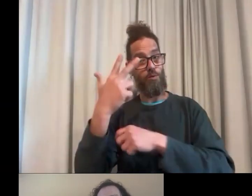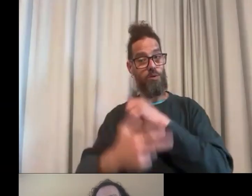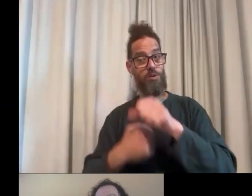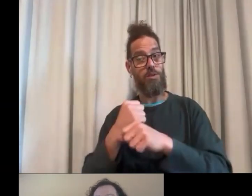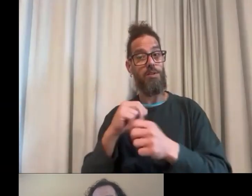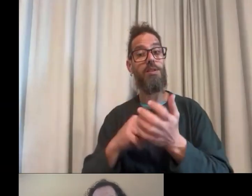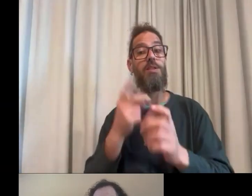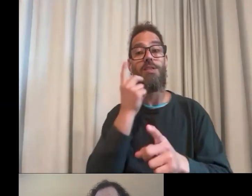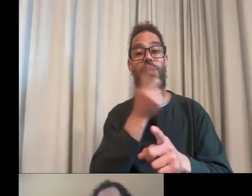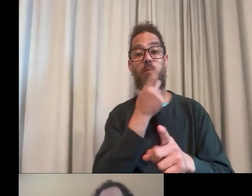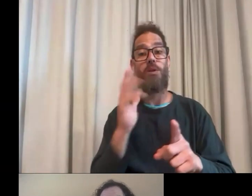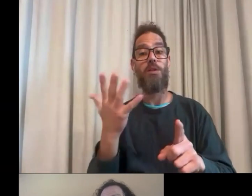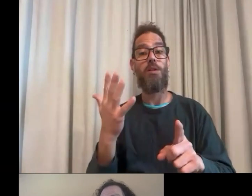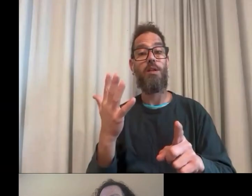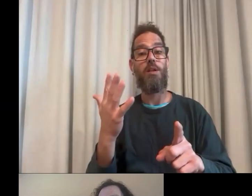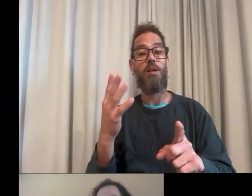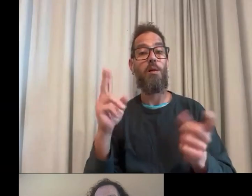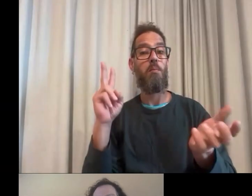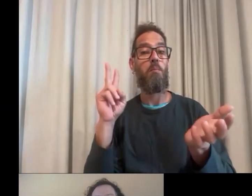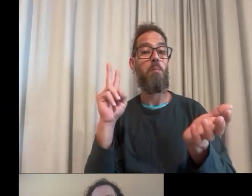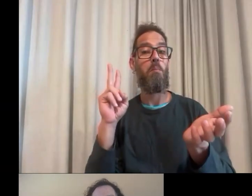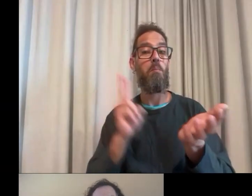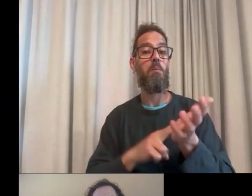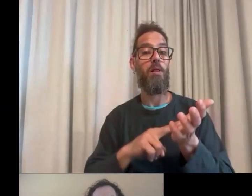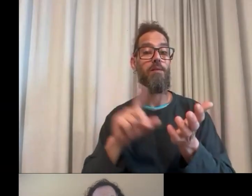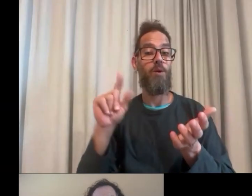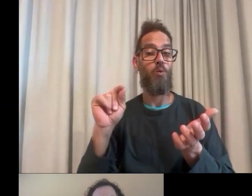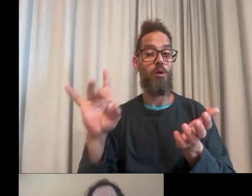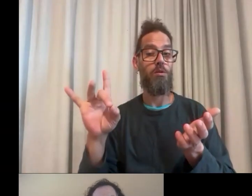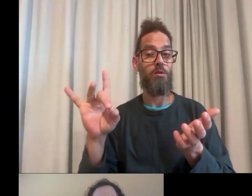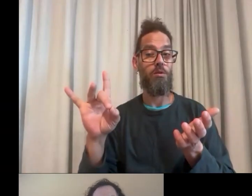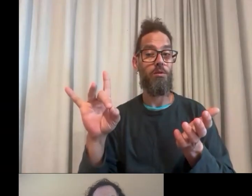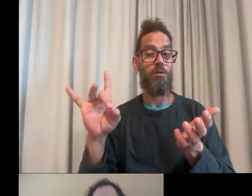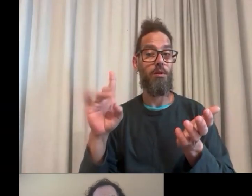Deadline, three years. So that's December 5, 2028.